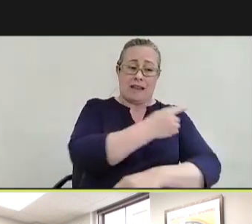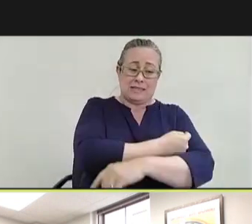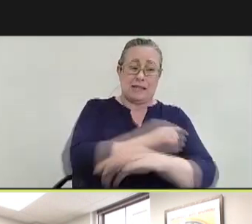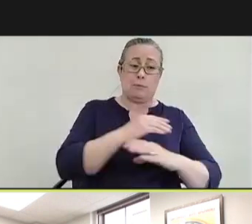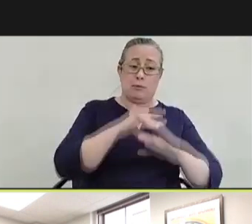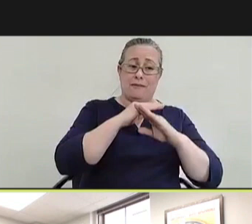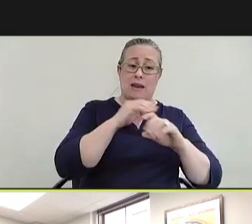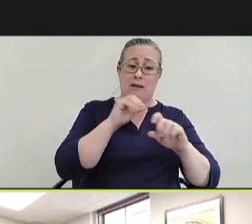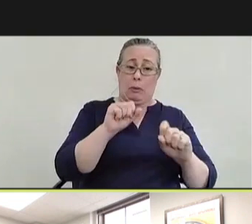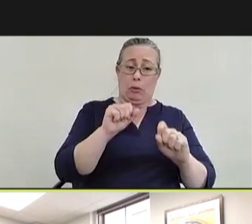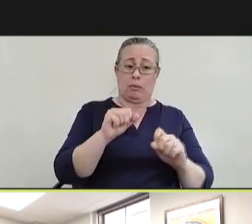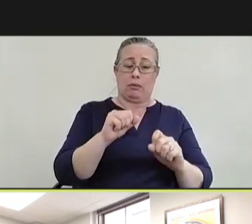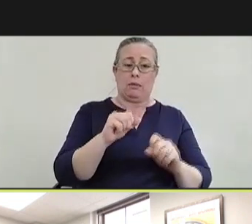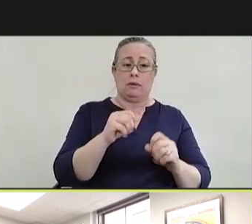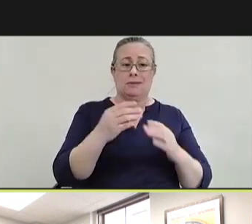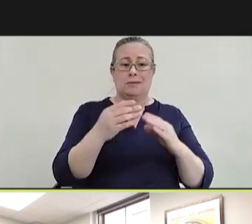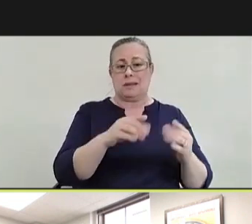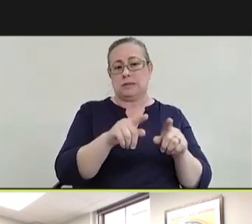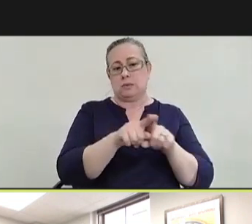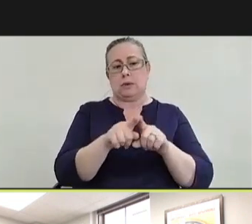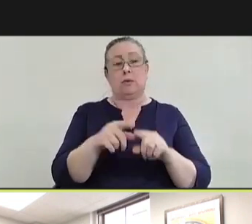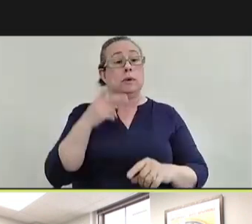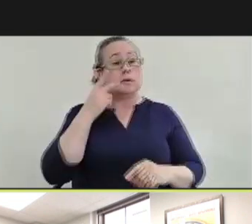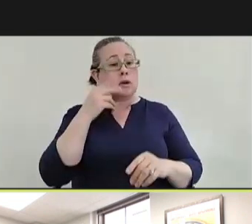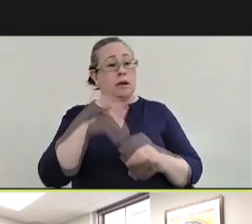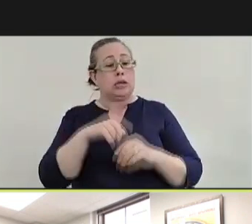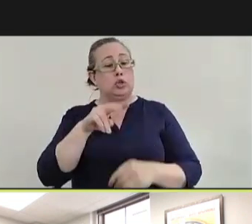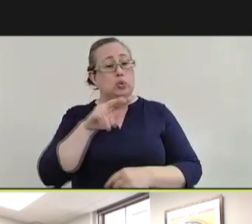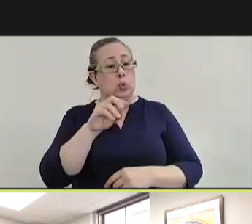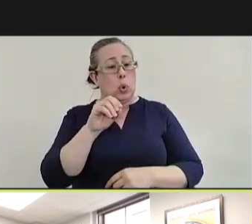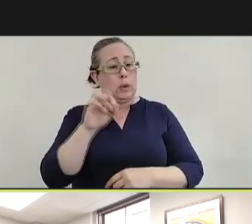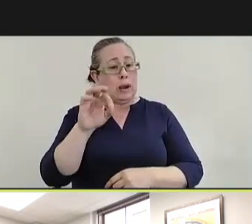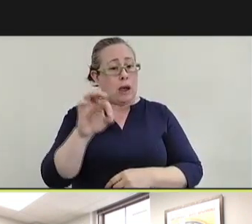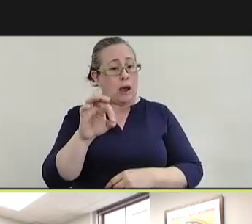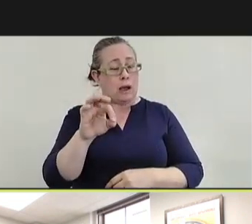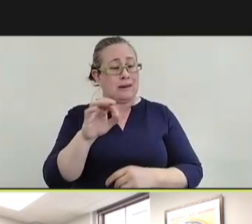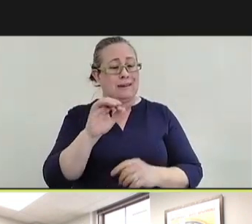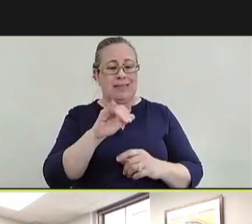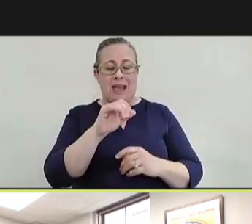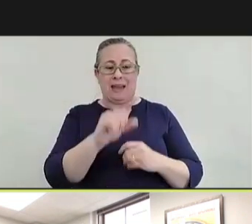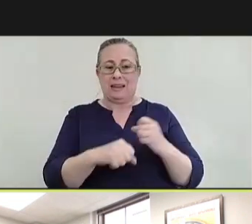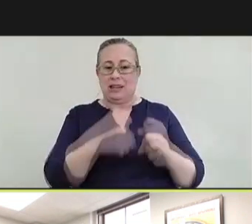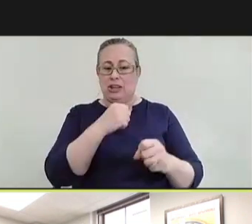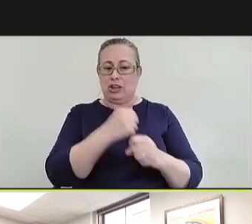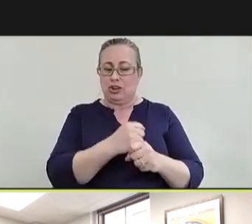We saw this in 2009. In that calendar year, about 10 percent of all maternal deaths were